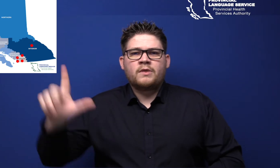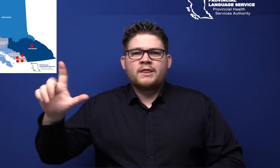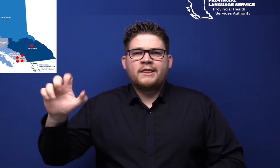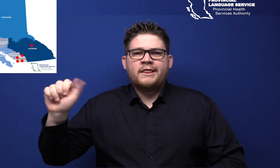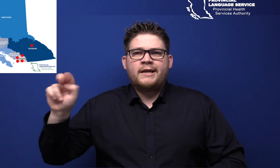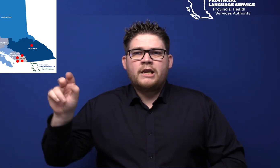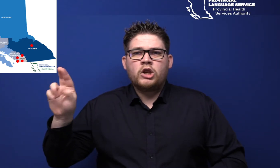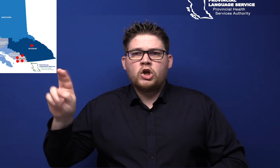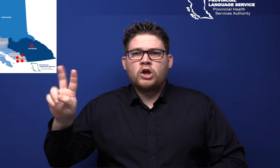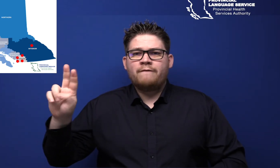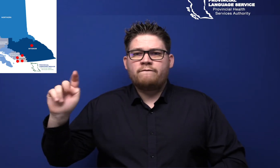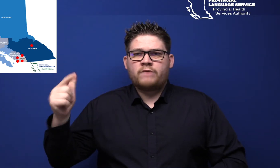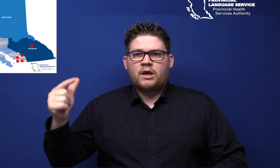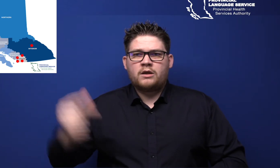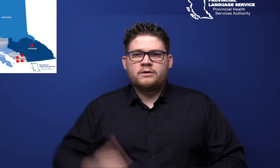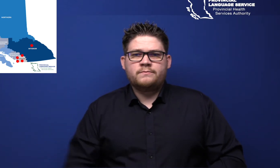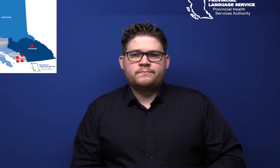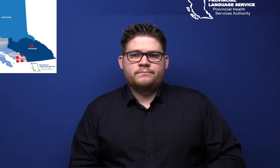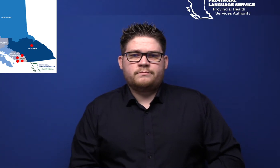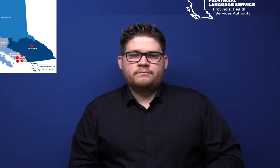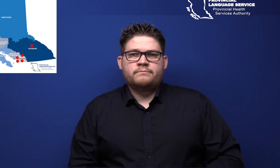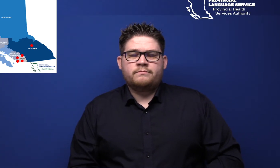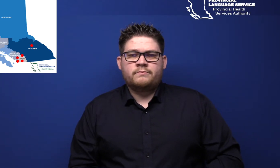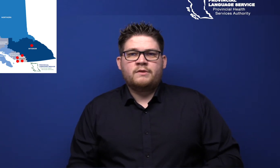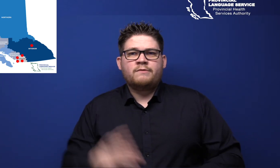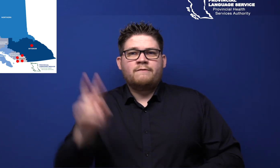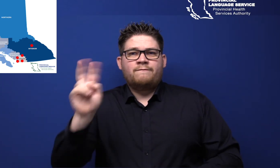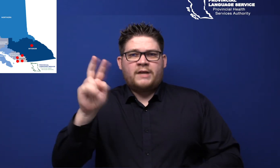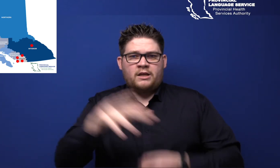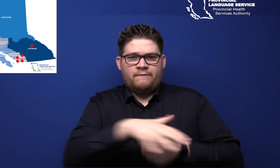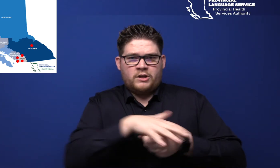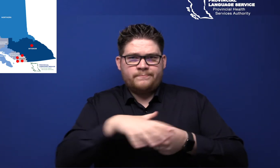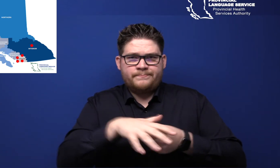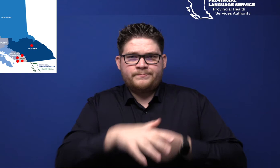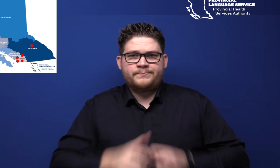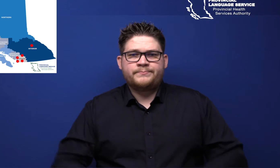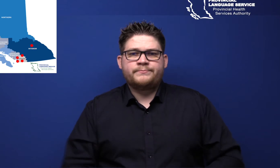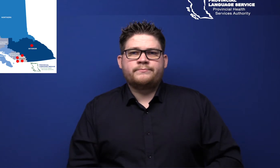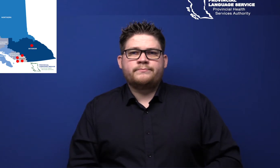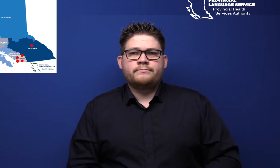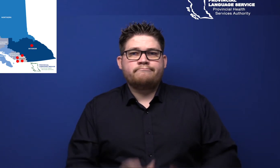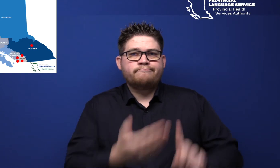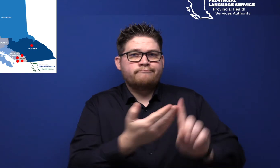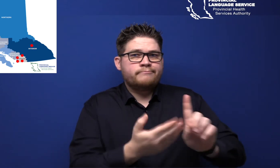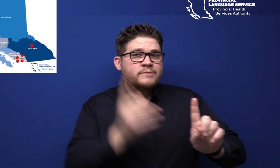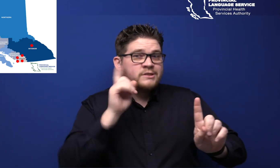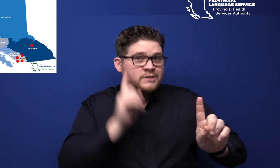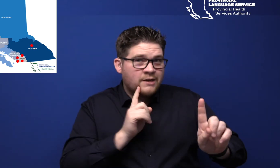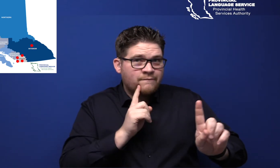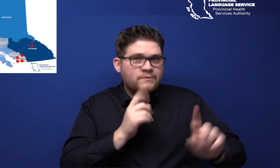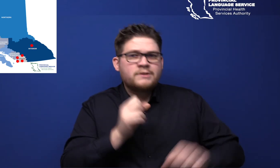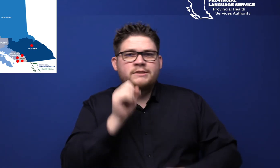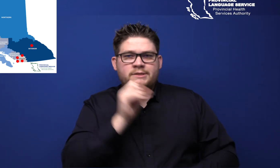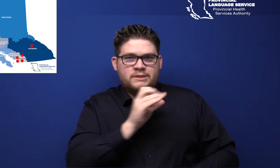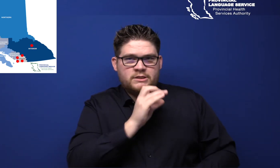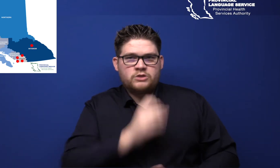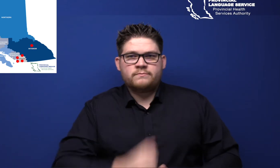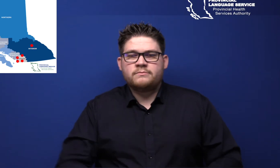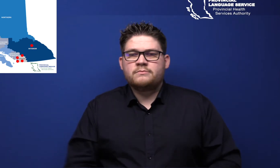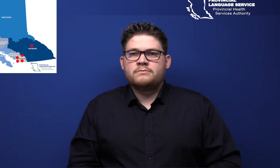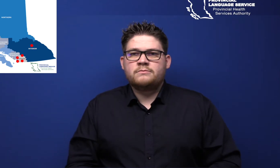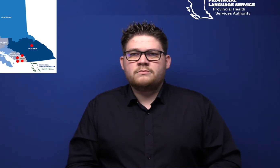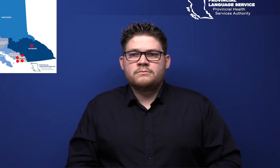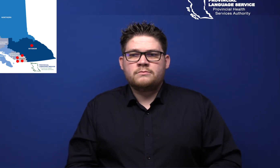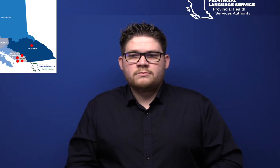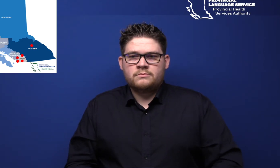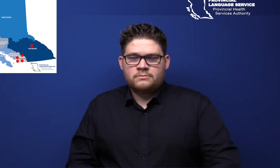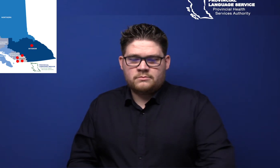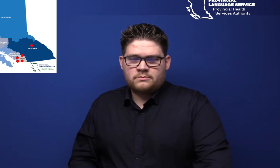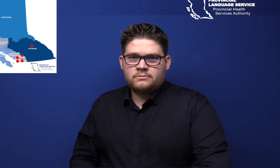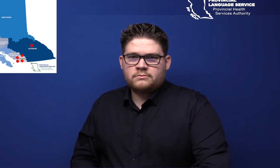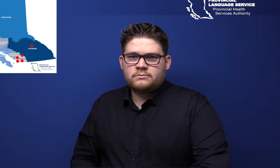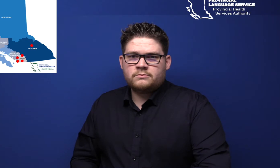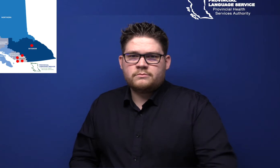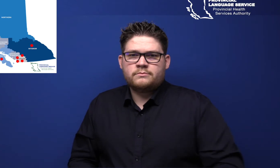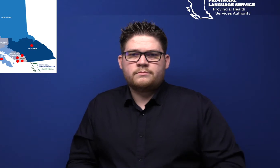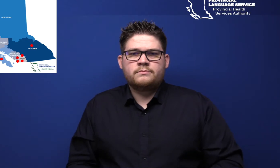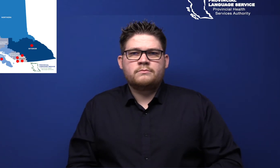LEANOR VLUG IS FROM THE LOWER MAINLAND. LEANOR IS DEAF AND A SENIOR.